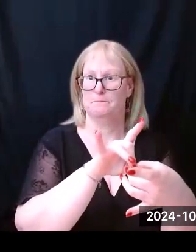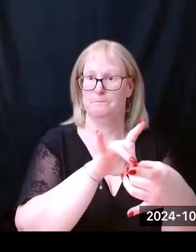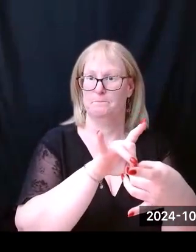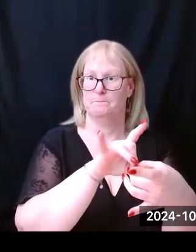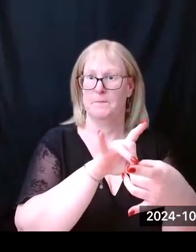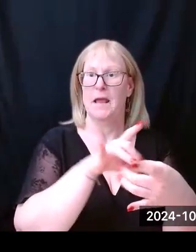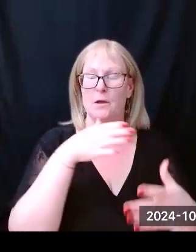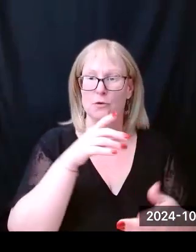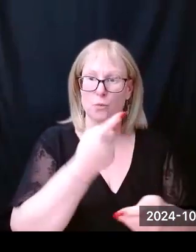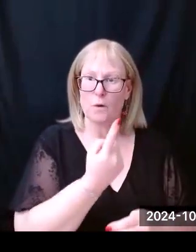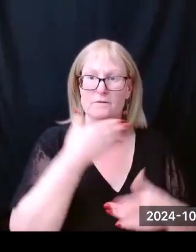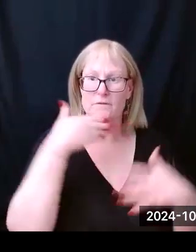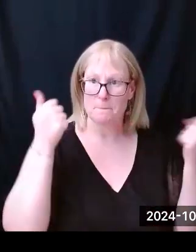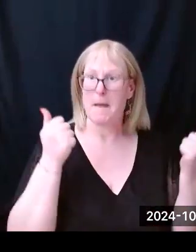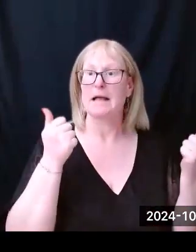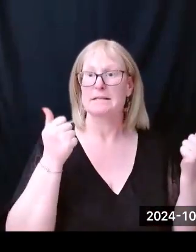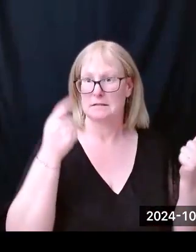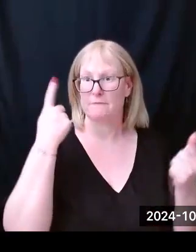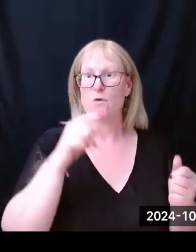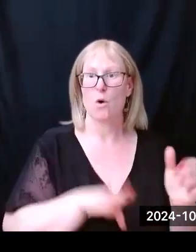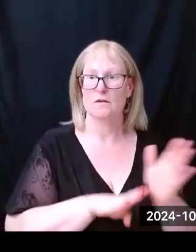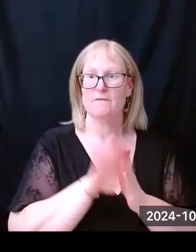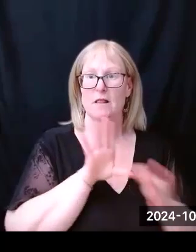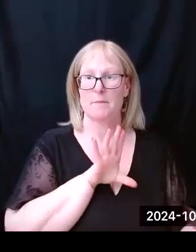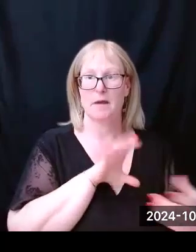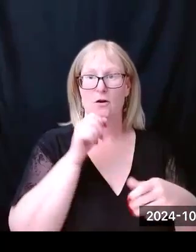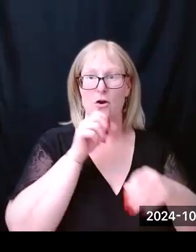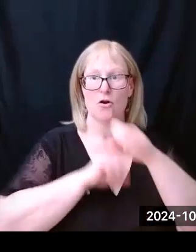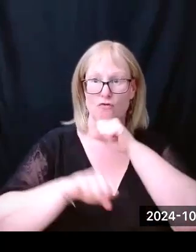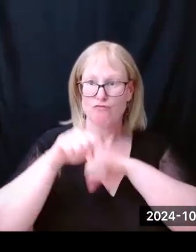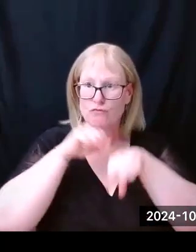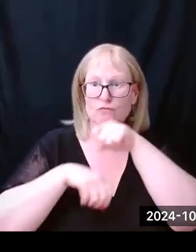But we have a lot of other tools too. Routines are really important for kids.